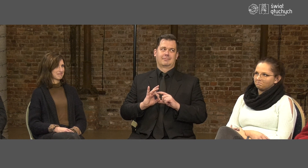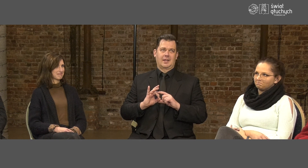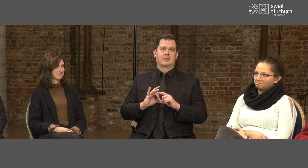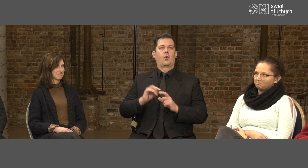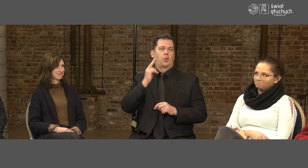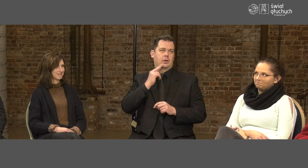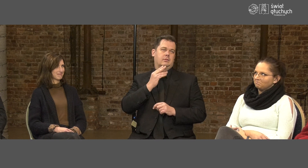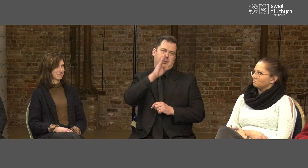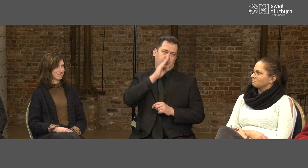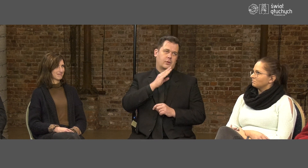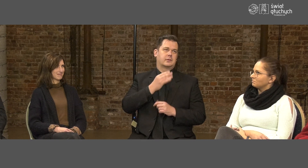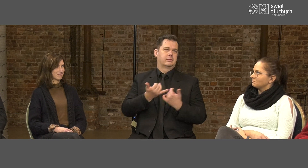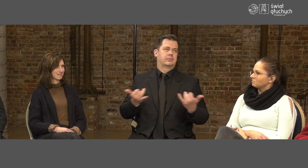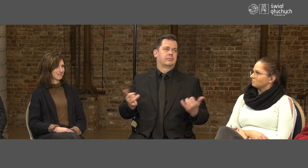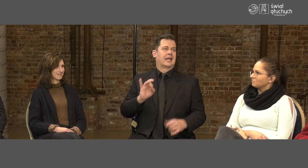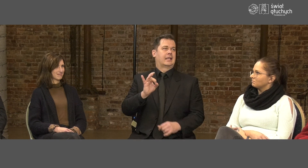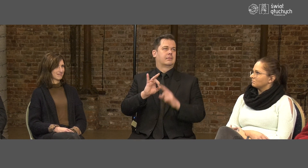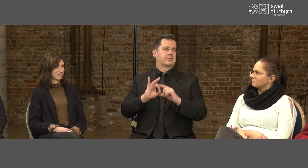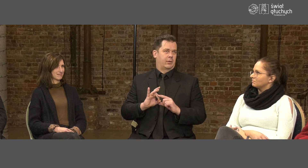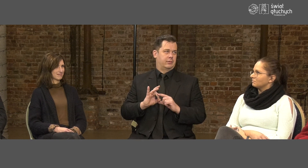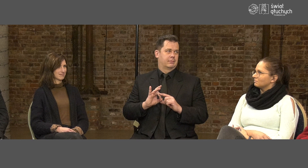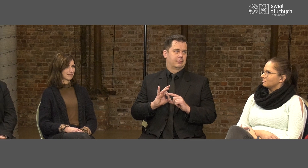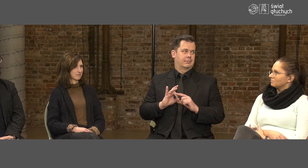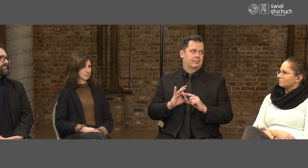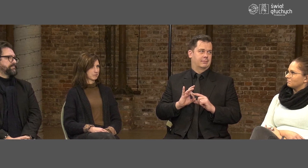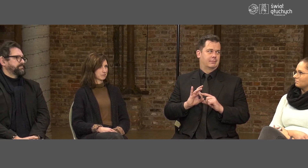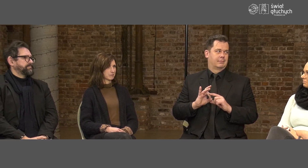Deaf, hard of hearing — with a lowercase "d"?